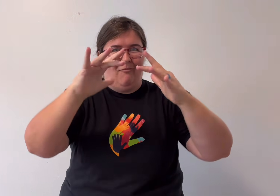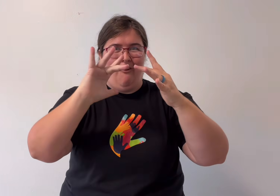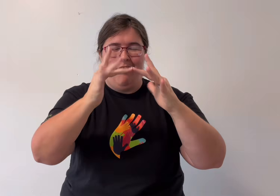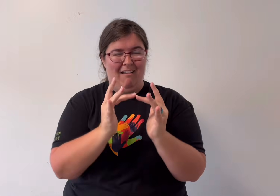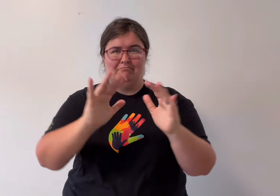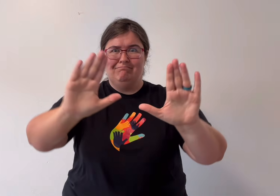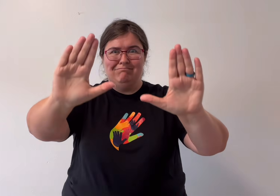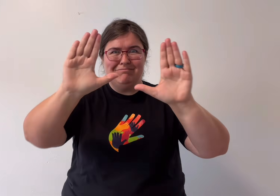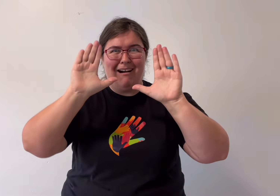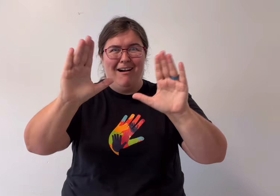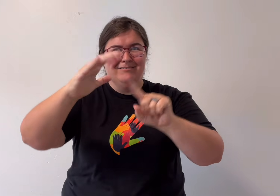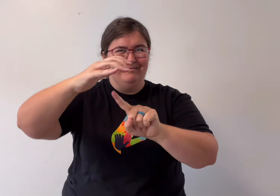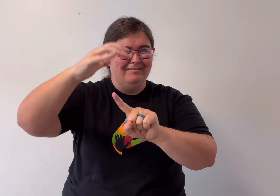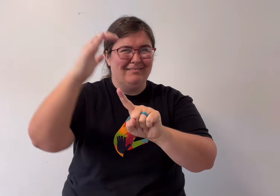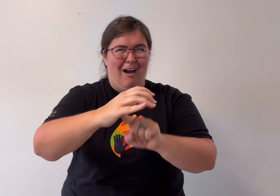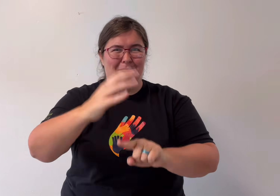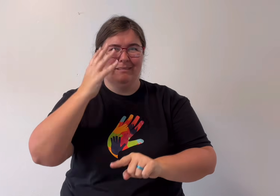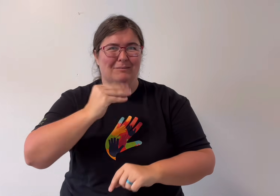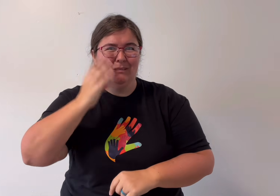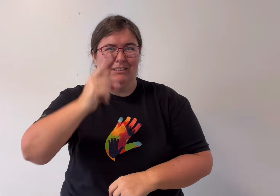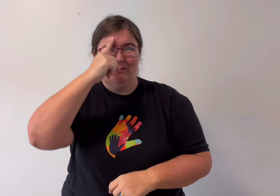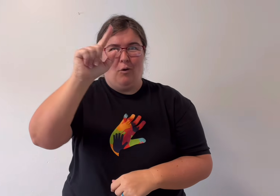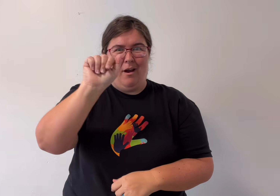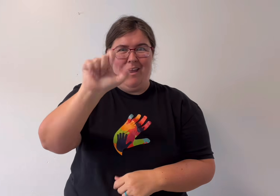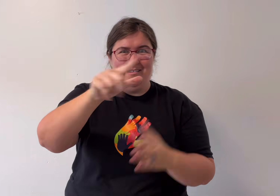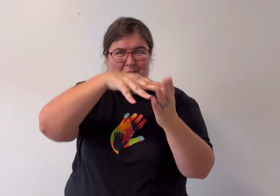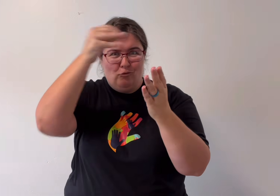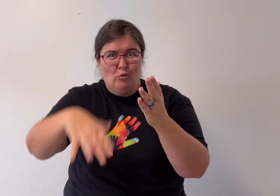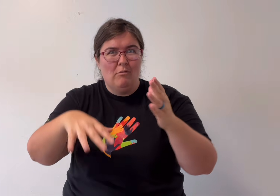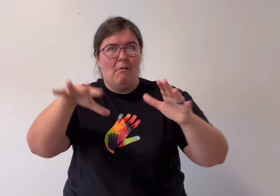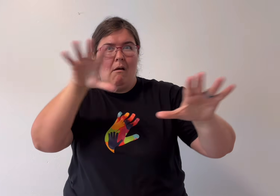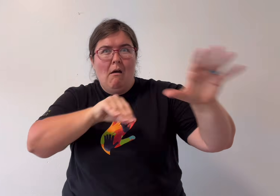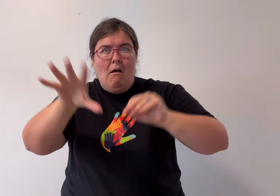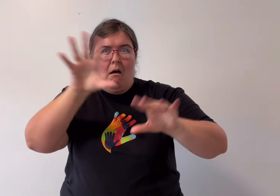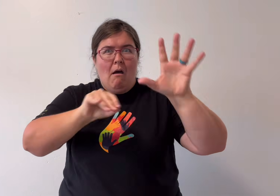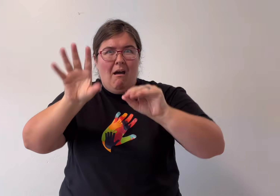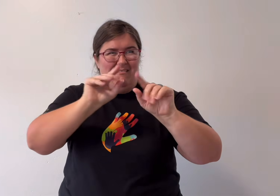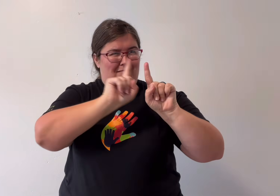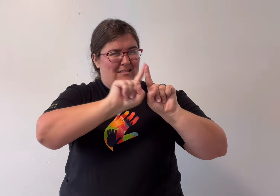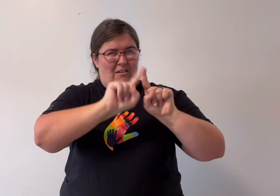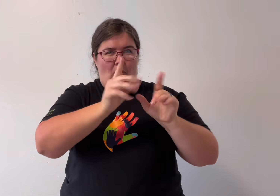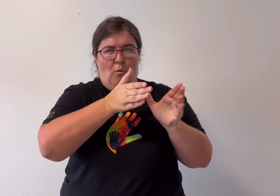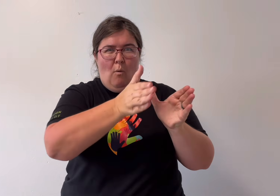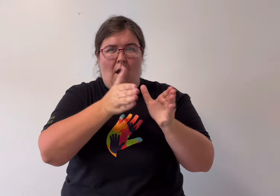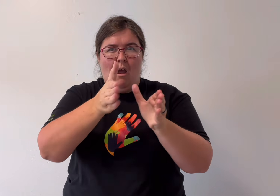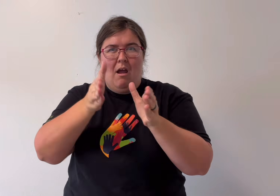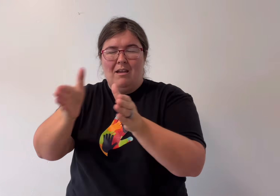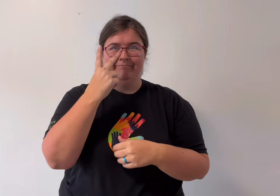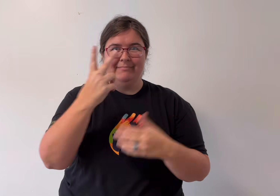It makes for an outstanding experience for ASL students to learn in a variety of ways